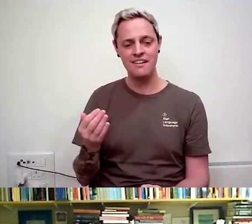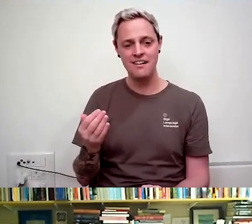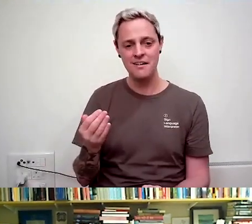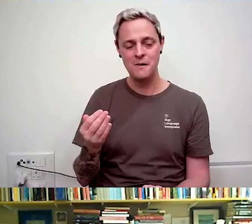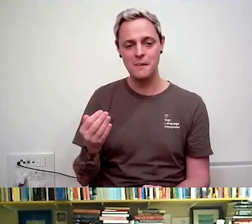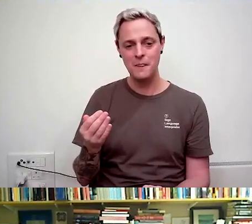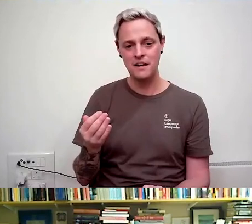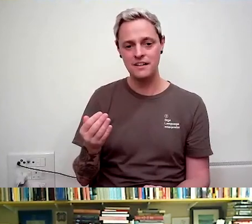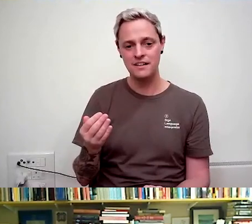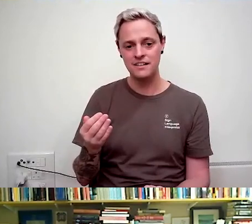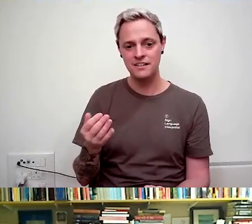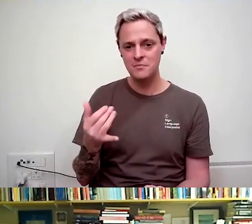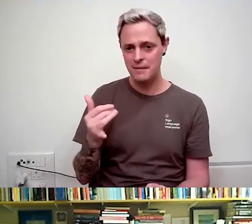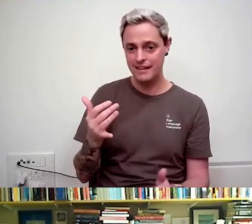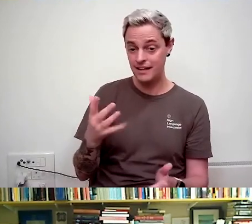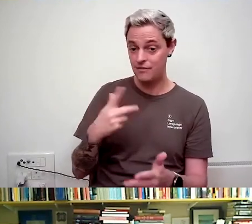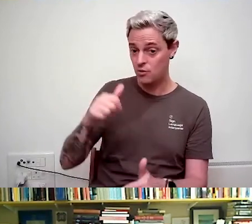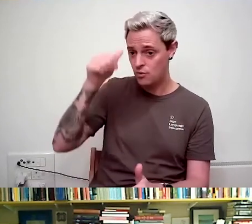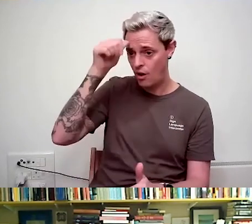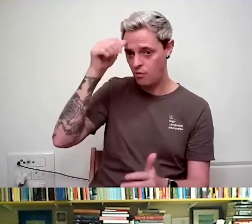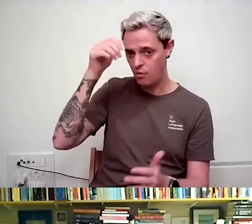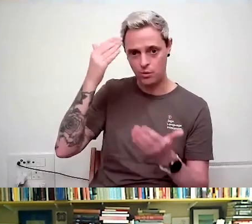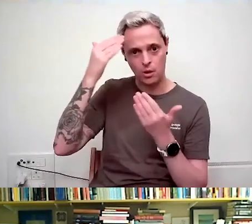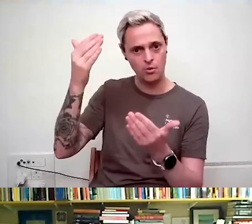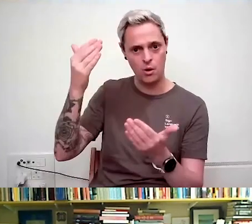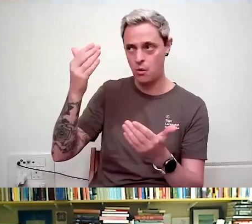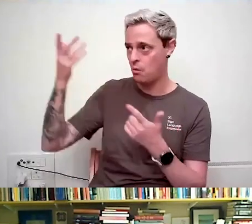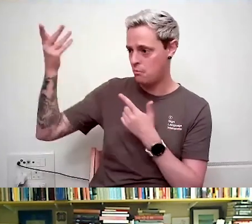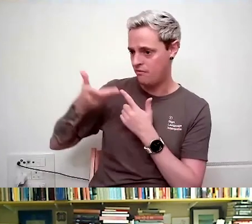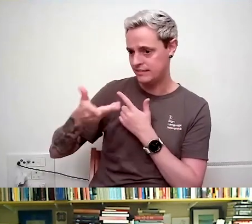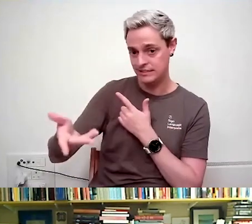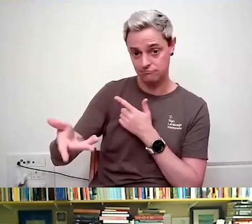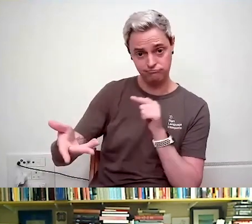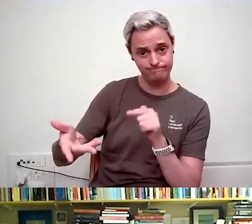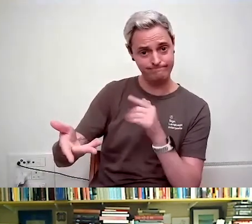known or unknown type of kind of prophetic challenge going on in certain lives